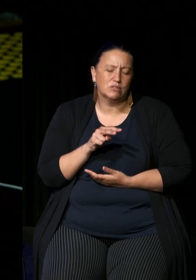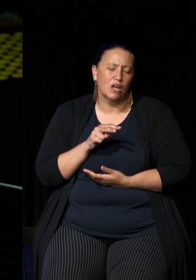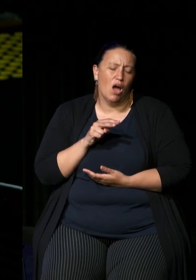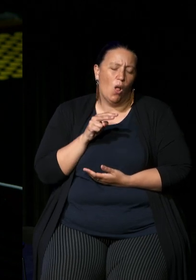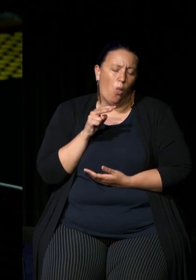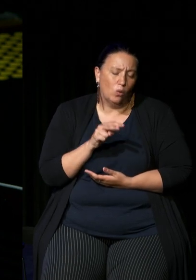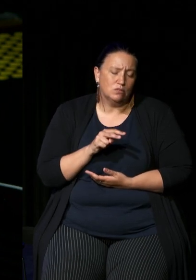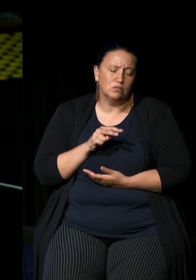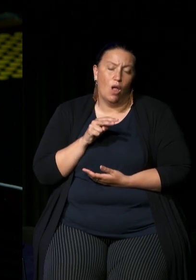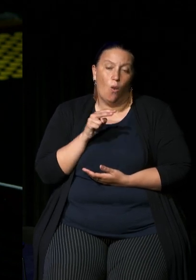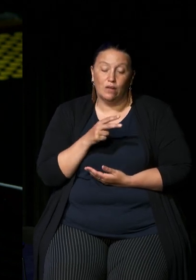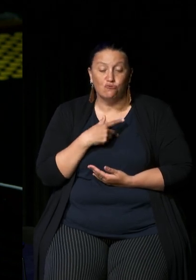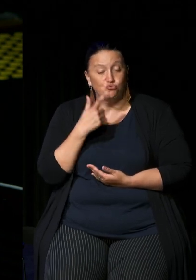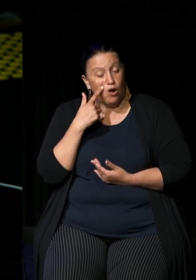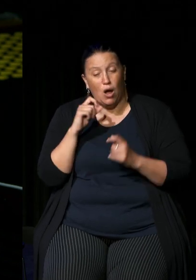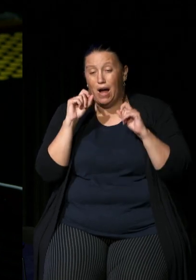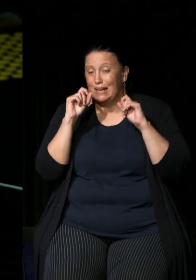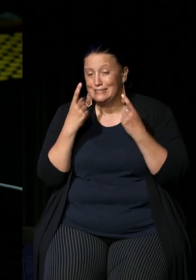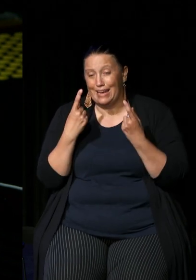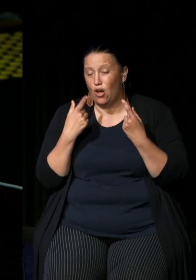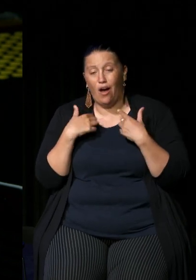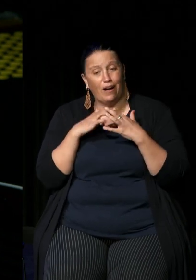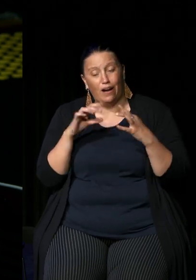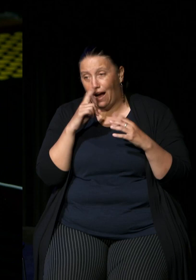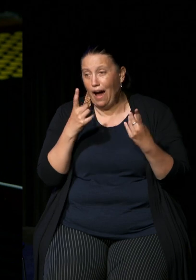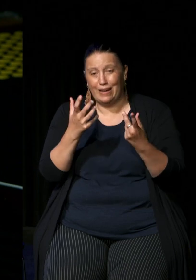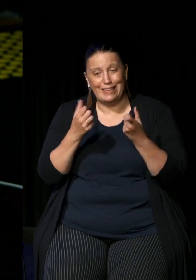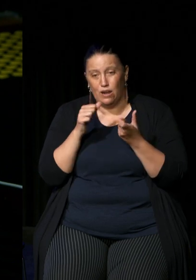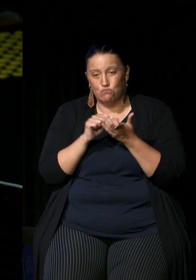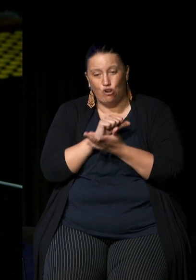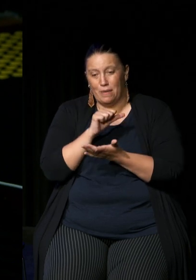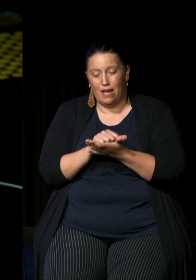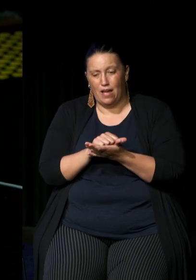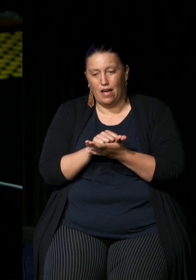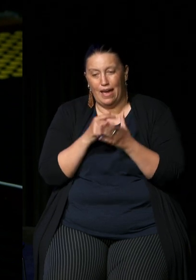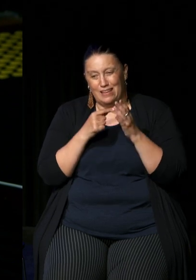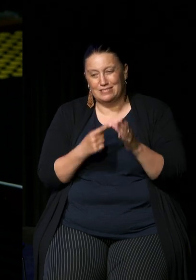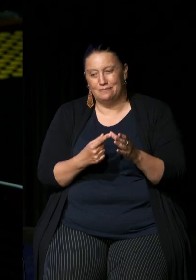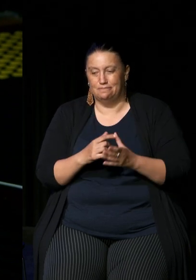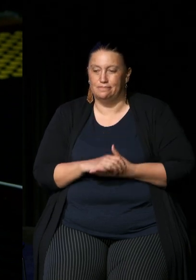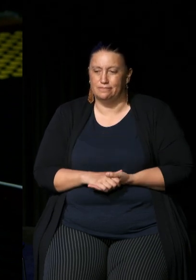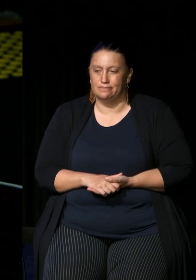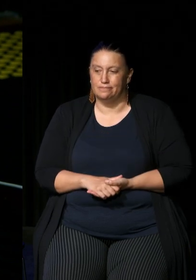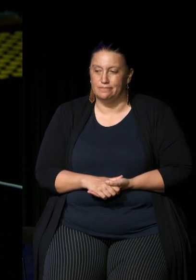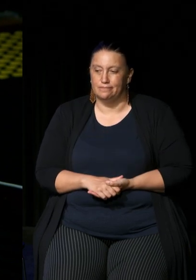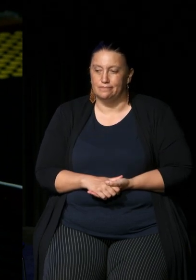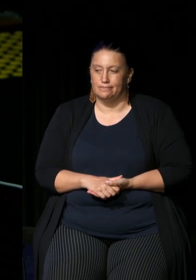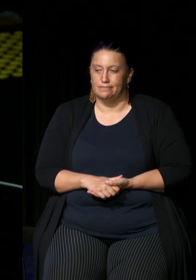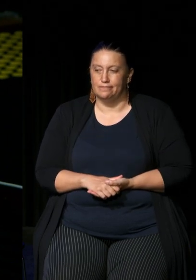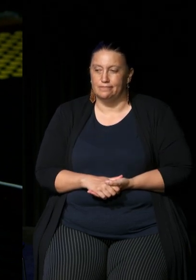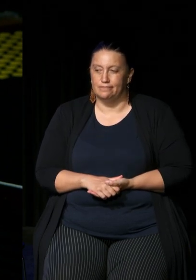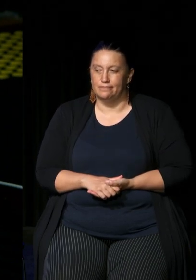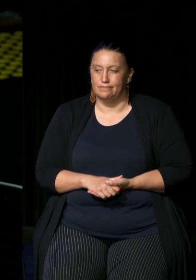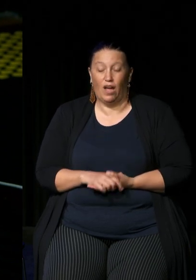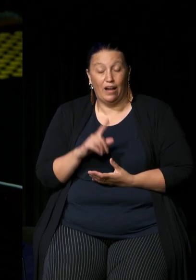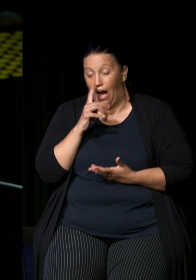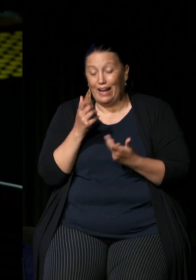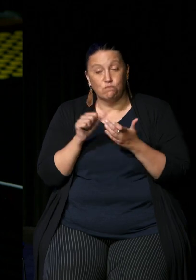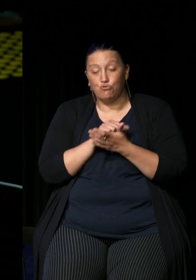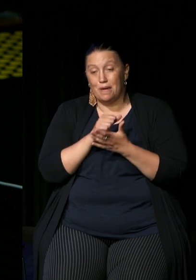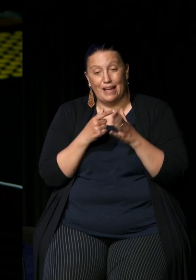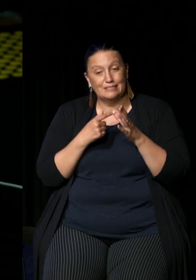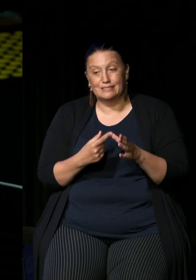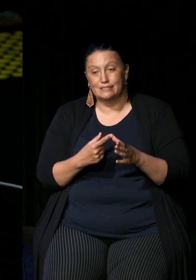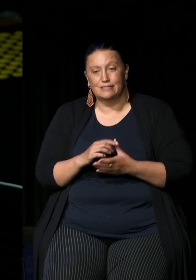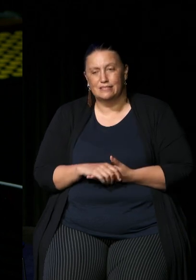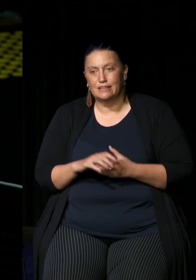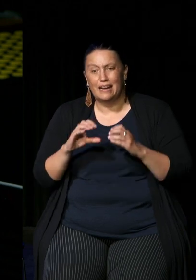this and I cannot get a uh proper um what's the word proper answer to it nothing's convinced me